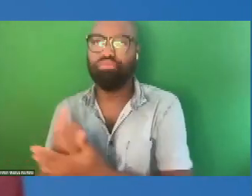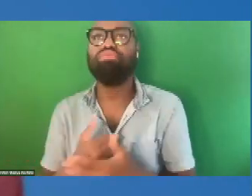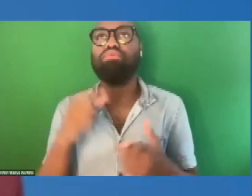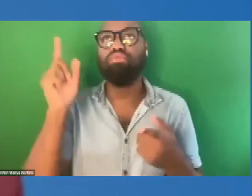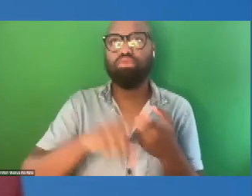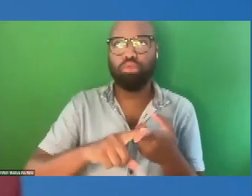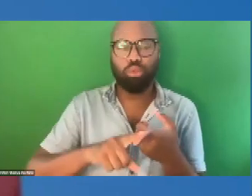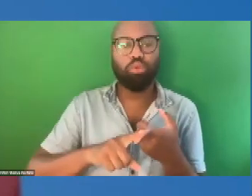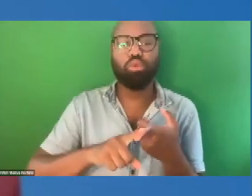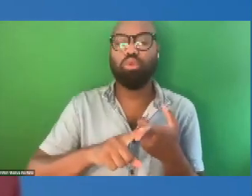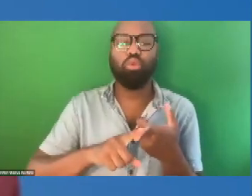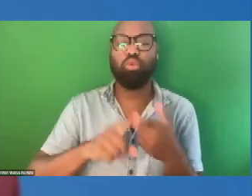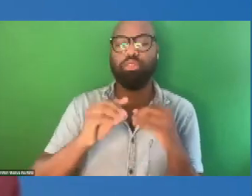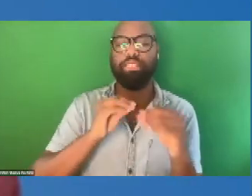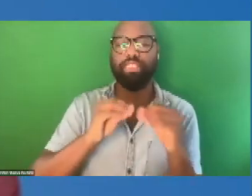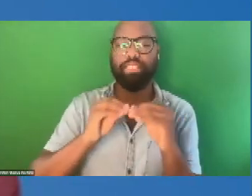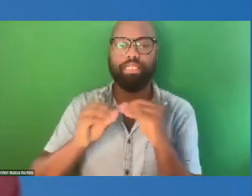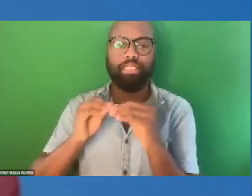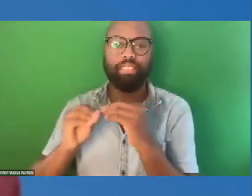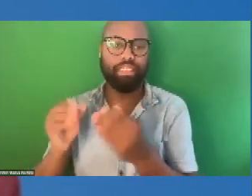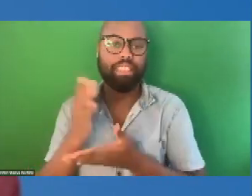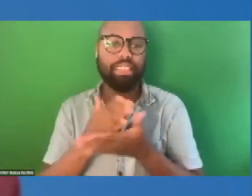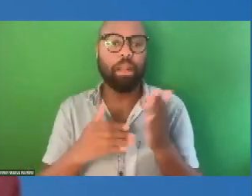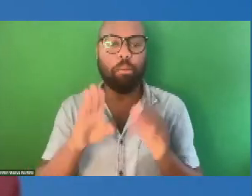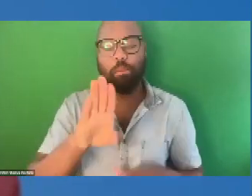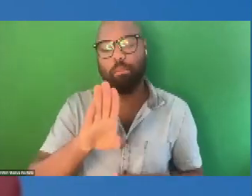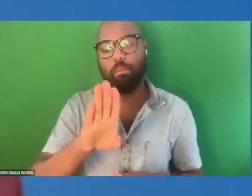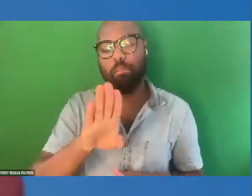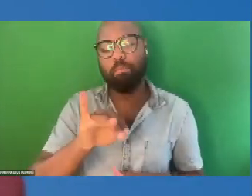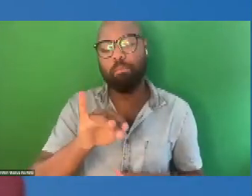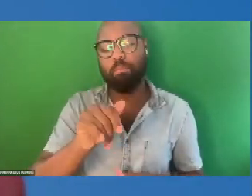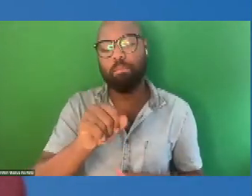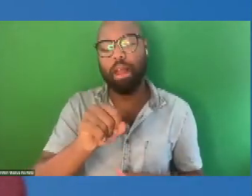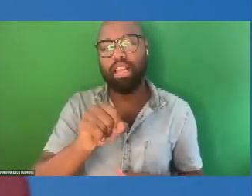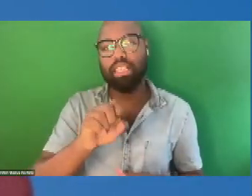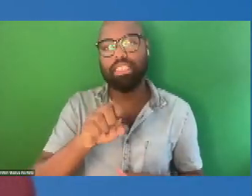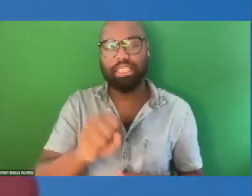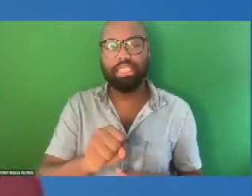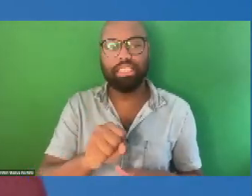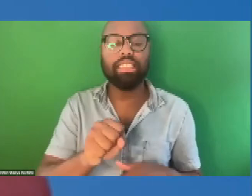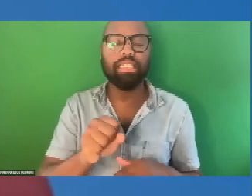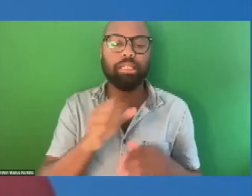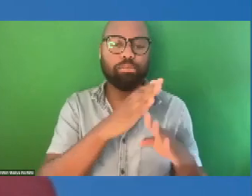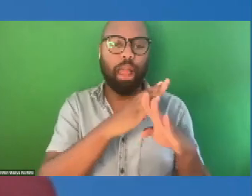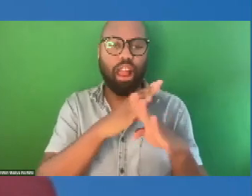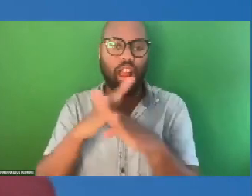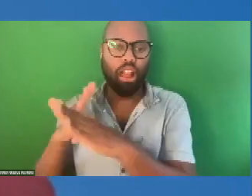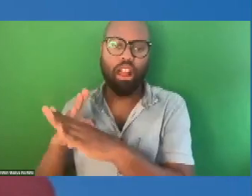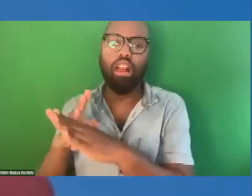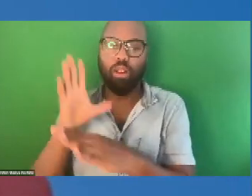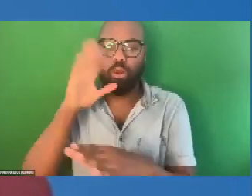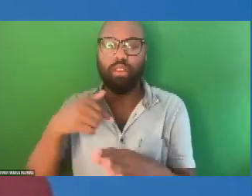fix some of the biases and barriers that we know exist. One of them is making sure